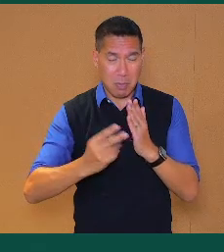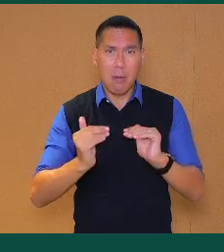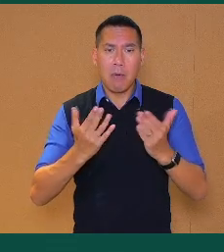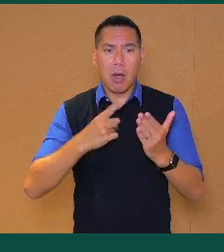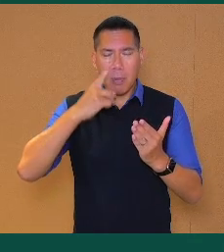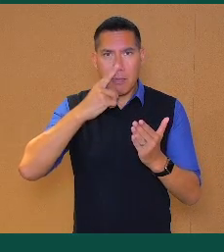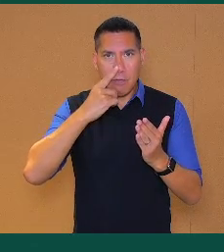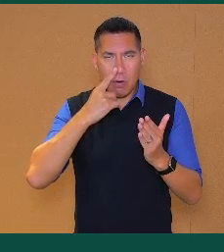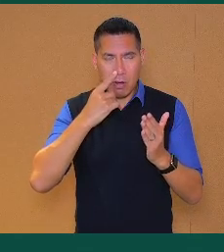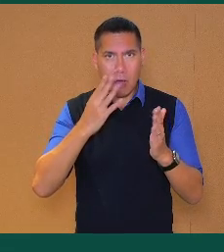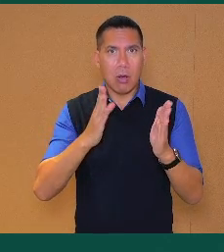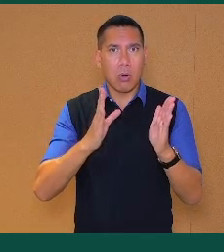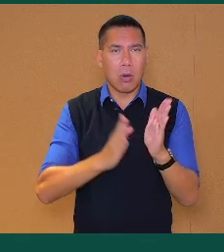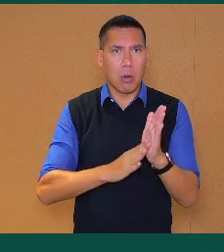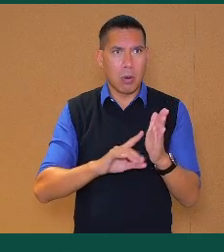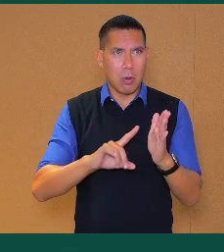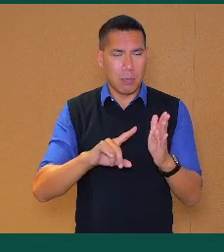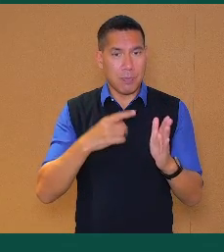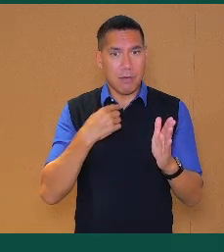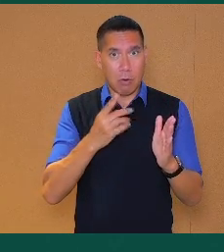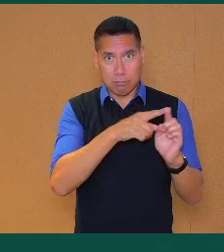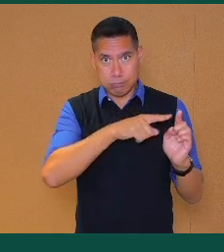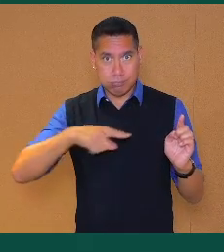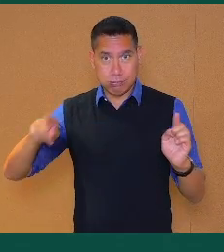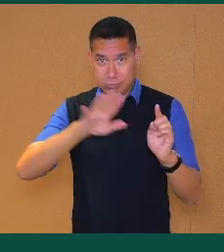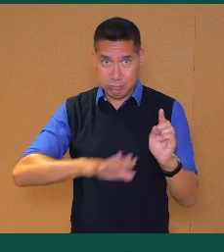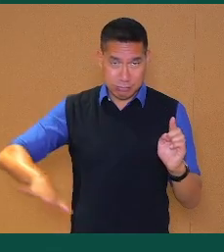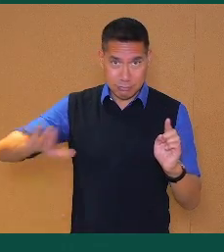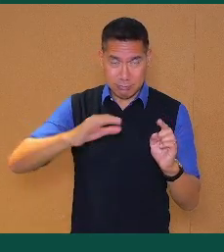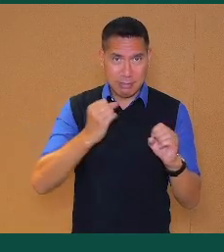for social connection and active recreation.